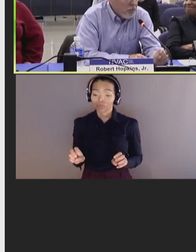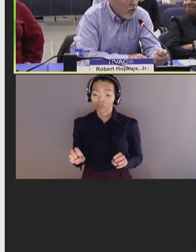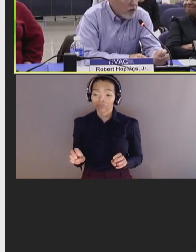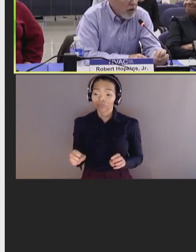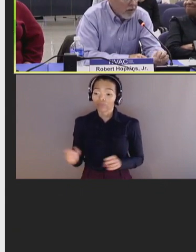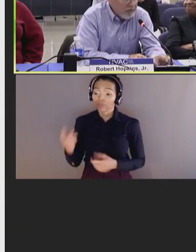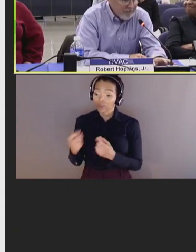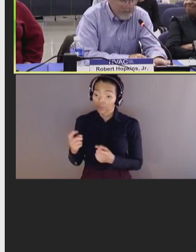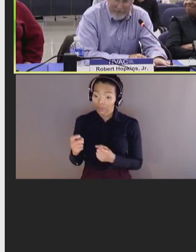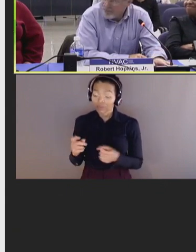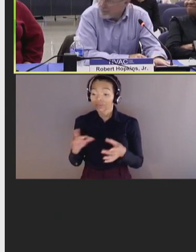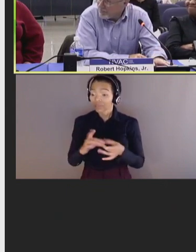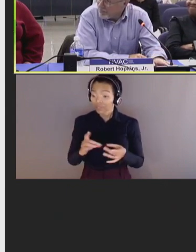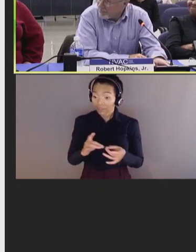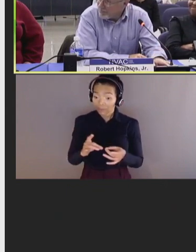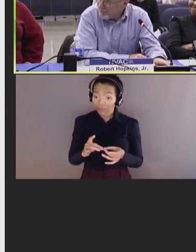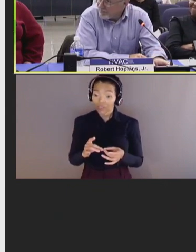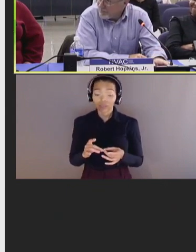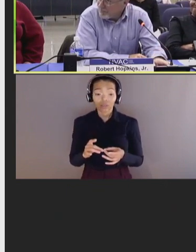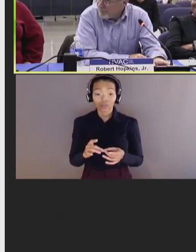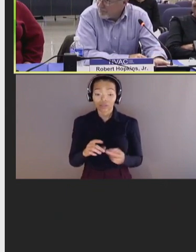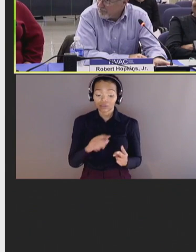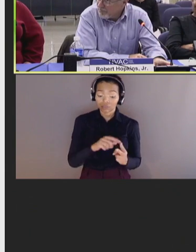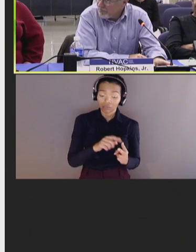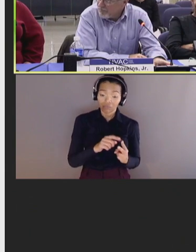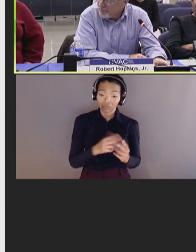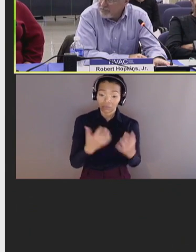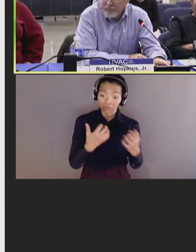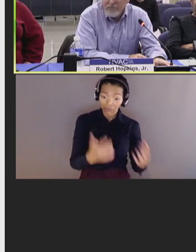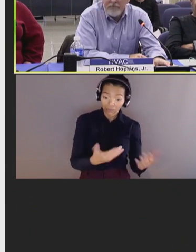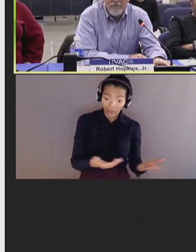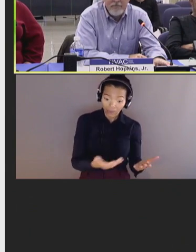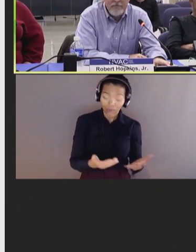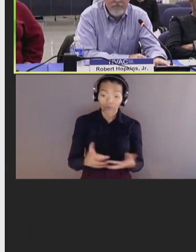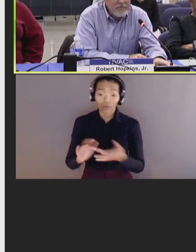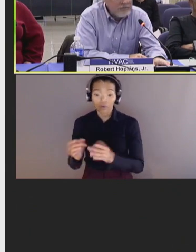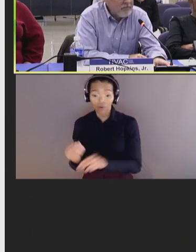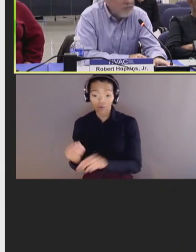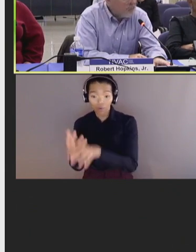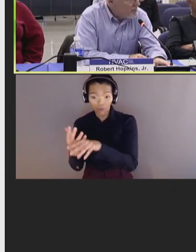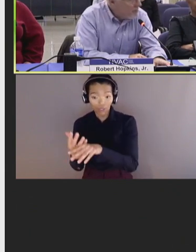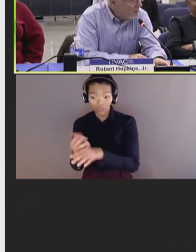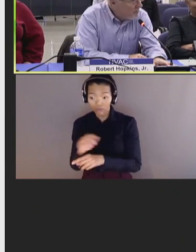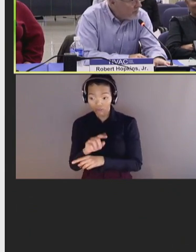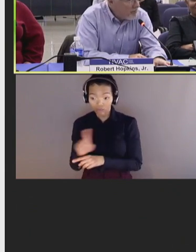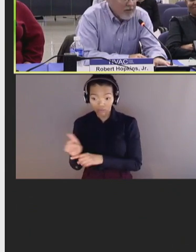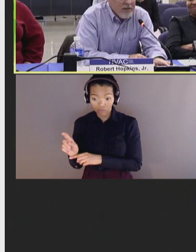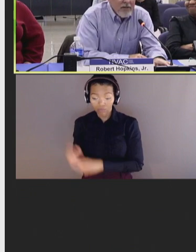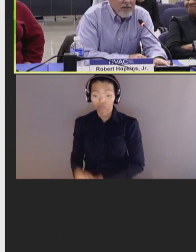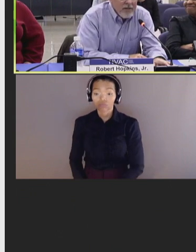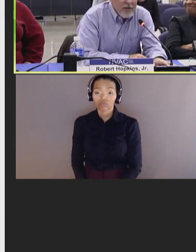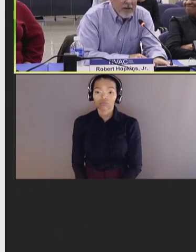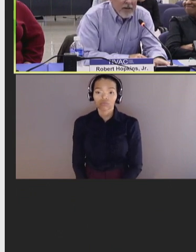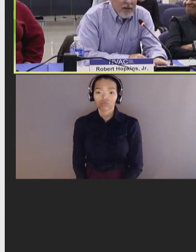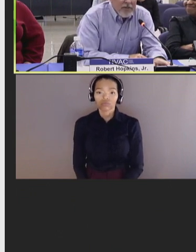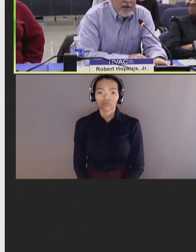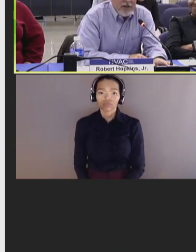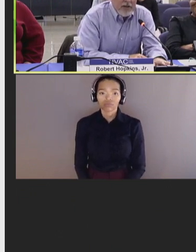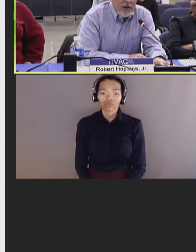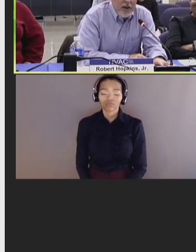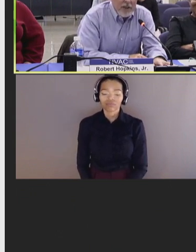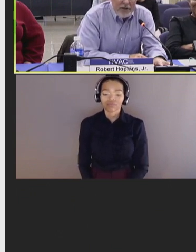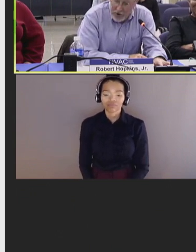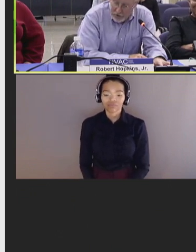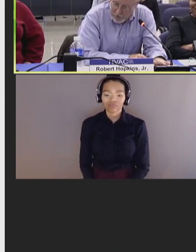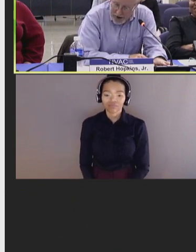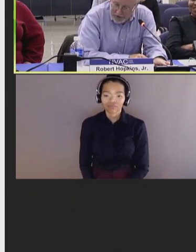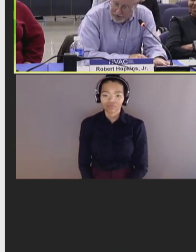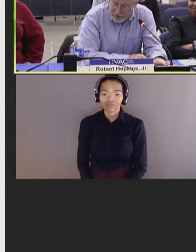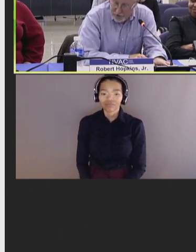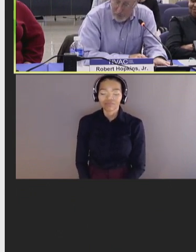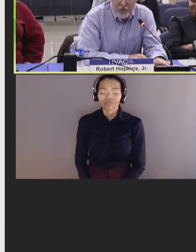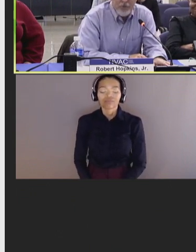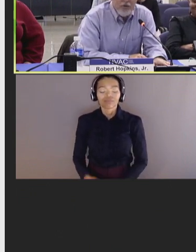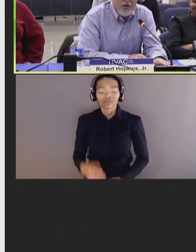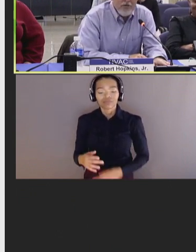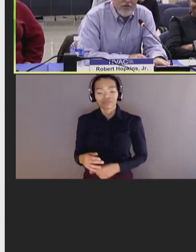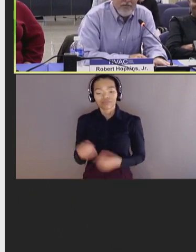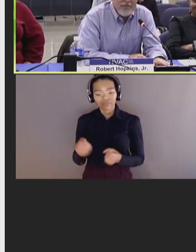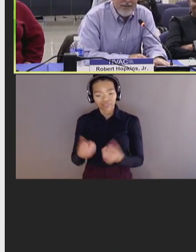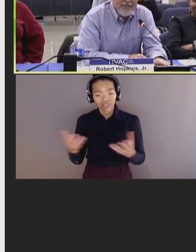online? And again, I think it -- a lot of it goes back to where you started, Stefanie. You know,